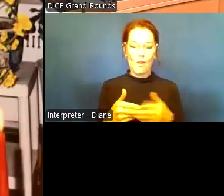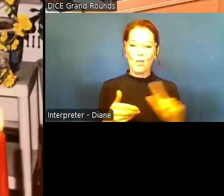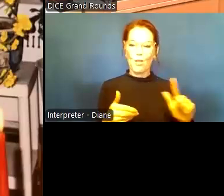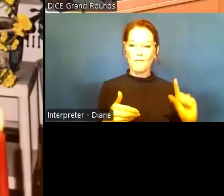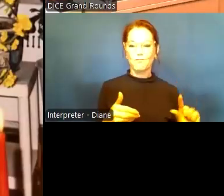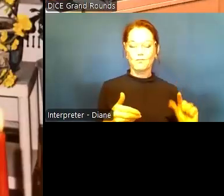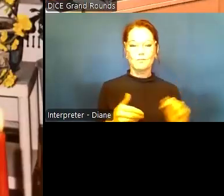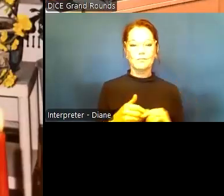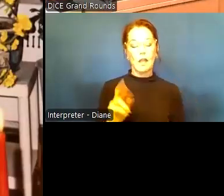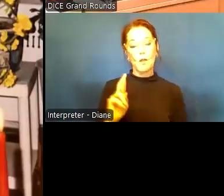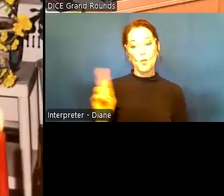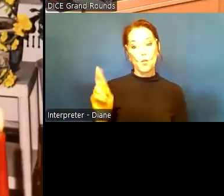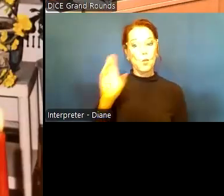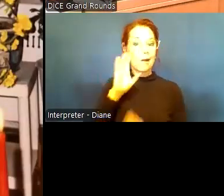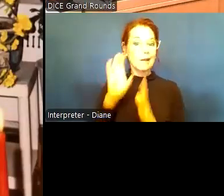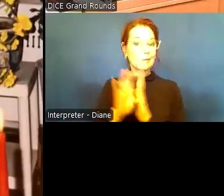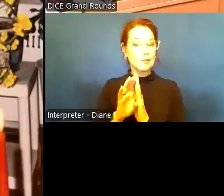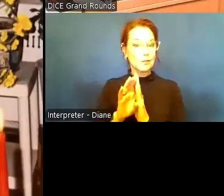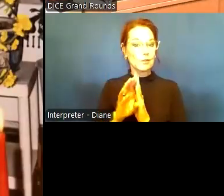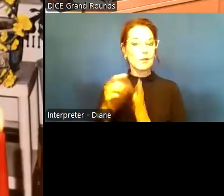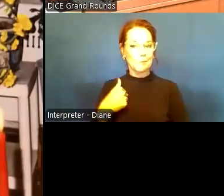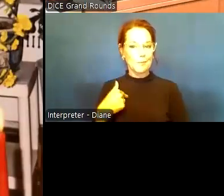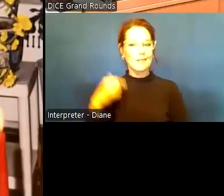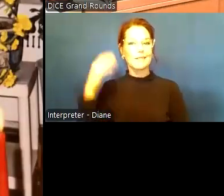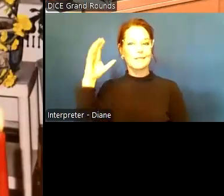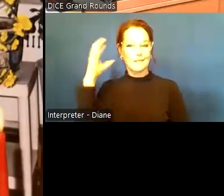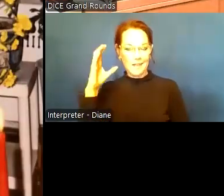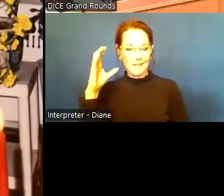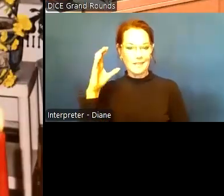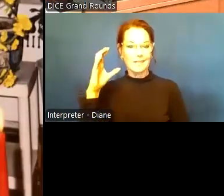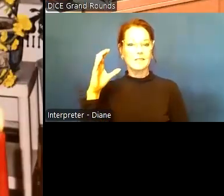right hand side picture is a picture of me and my cousins celebrating Vietnamese Lunar